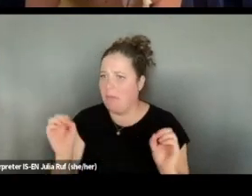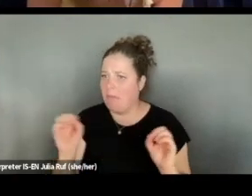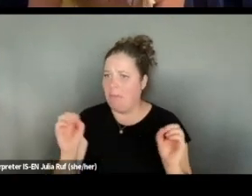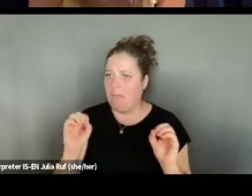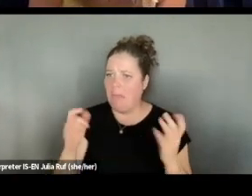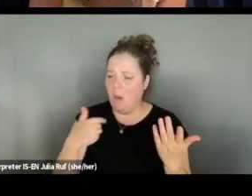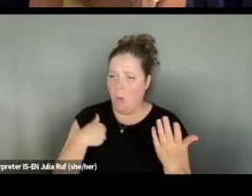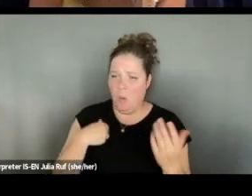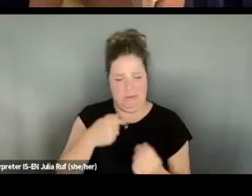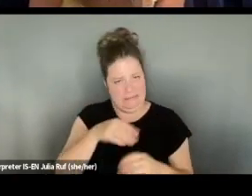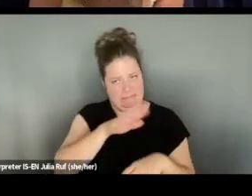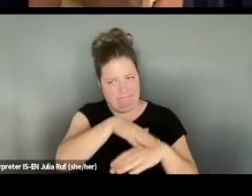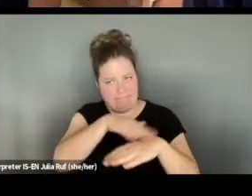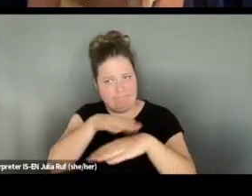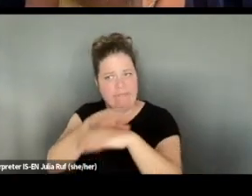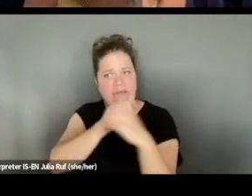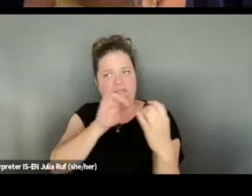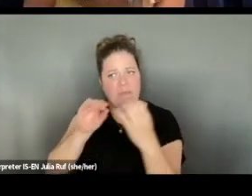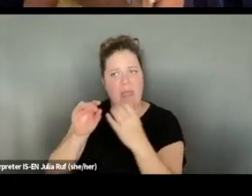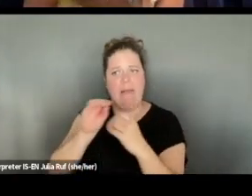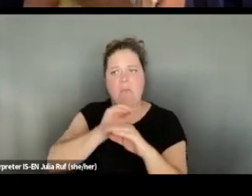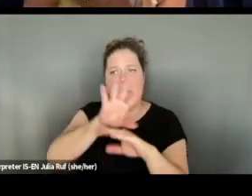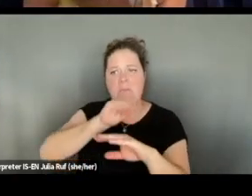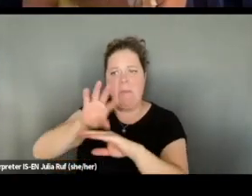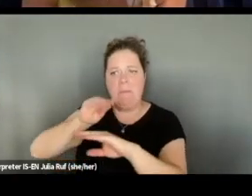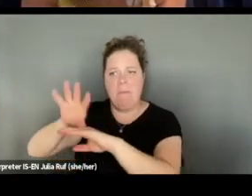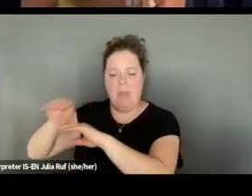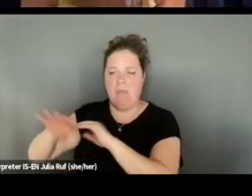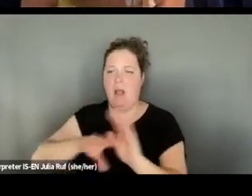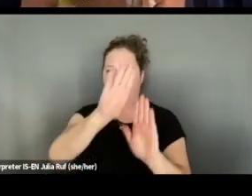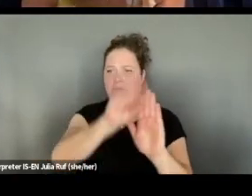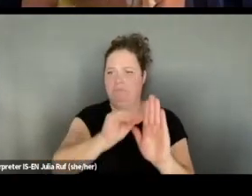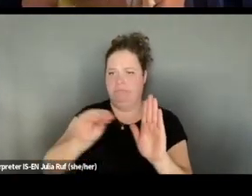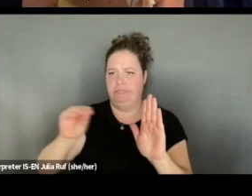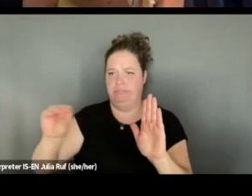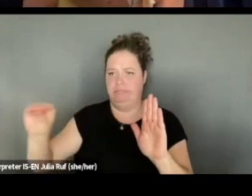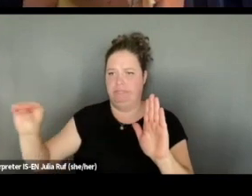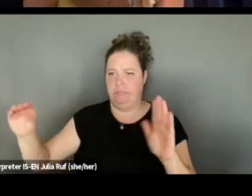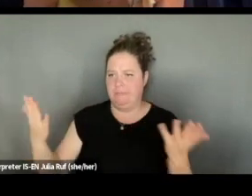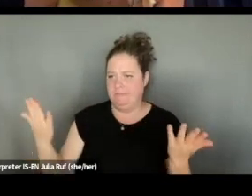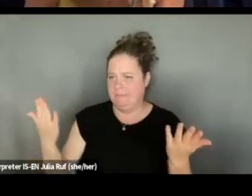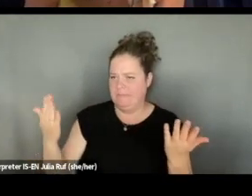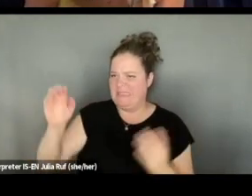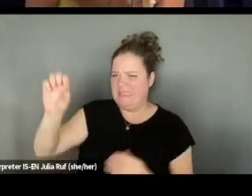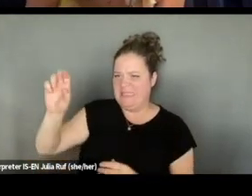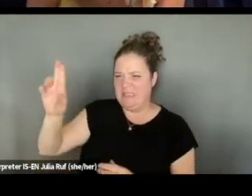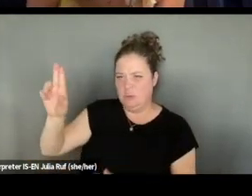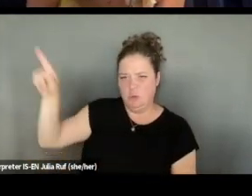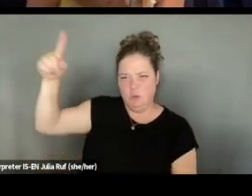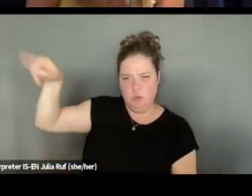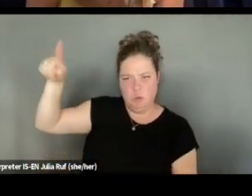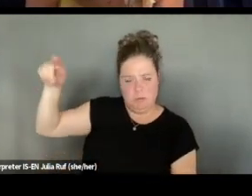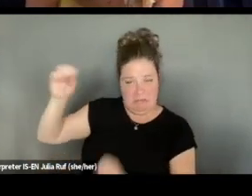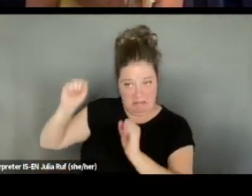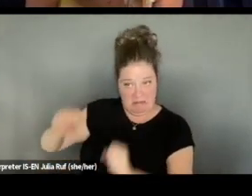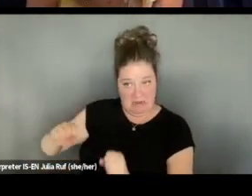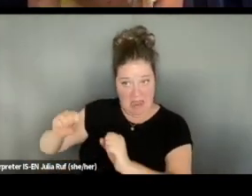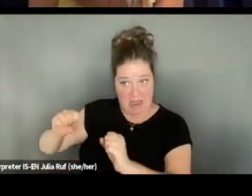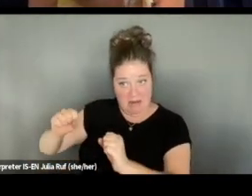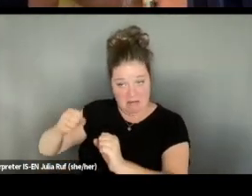And I must say, thank you for the question. It's a good one, but it doesn't really correspond or